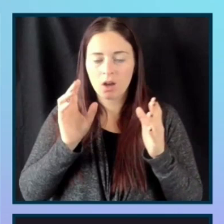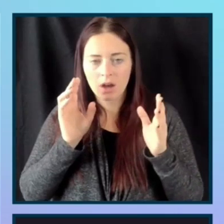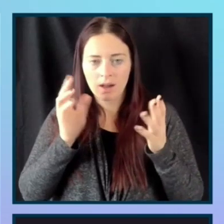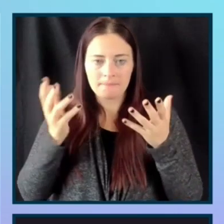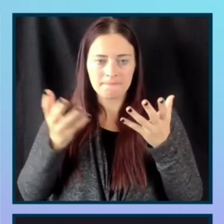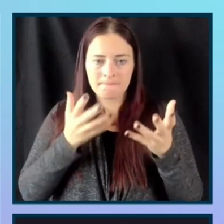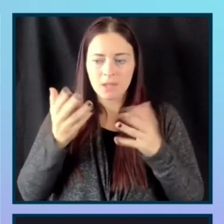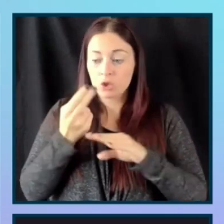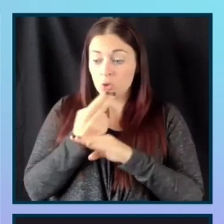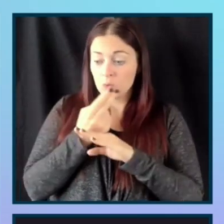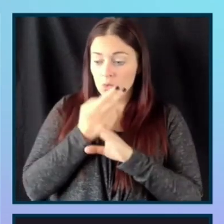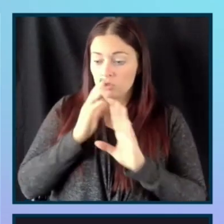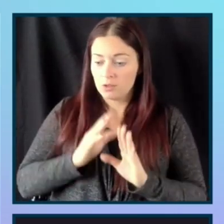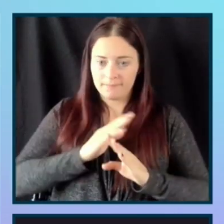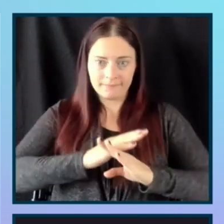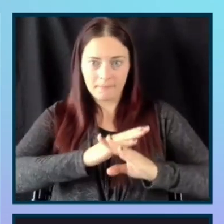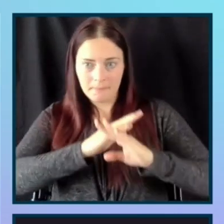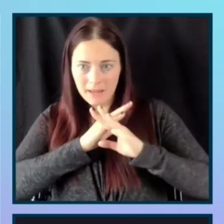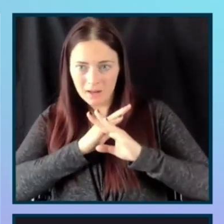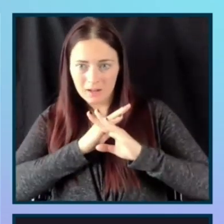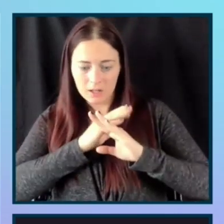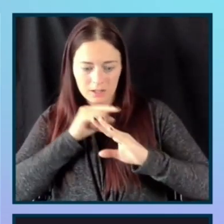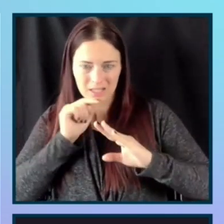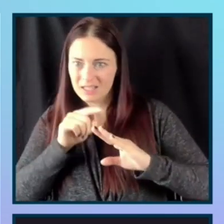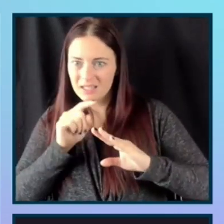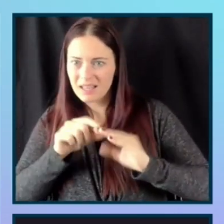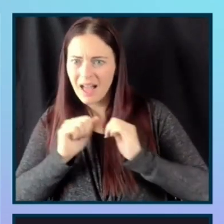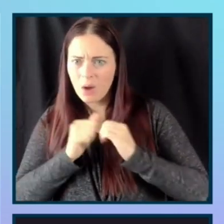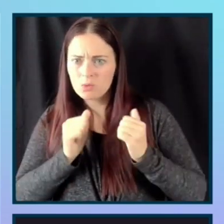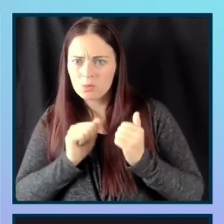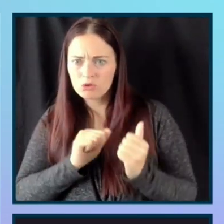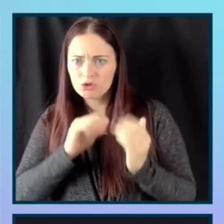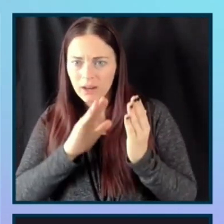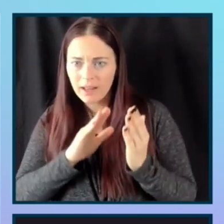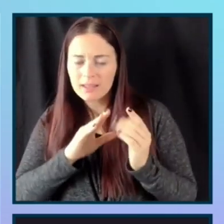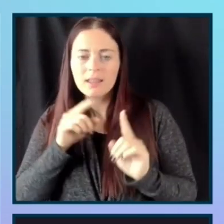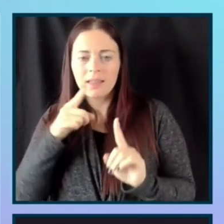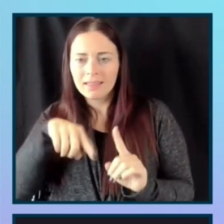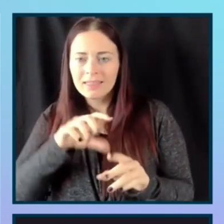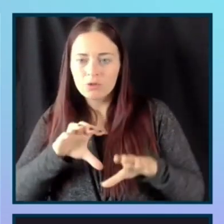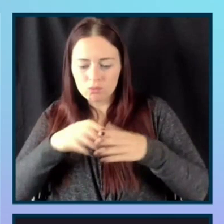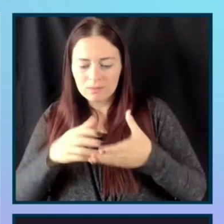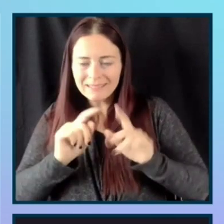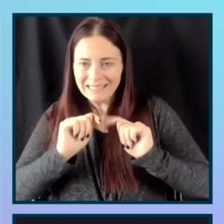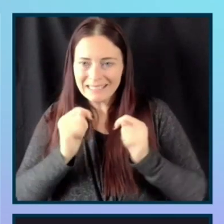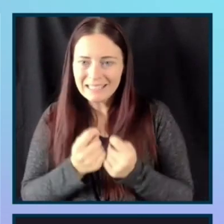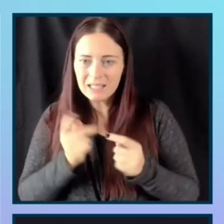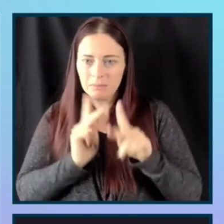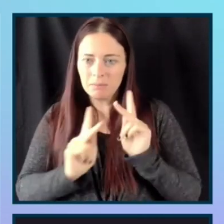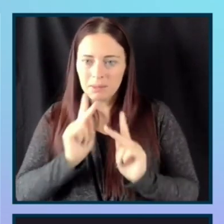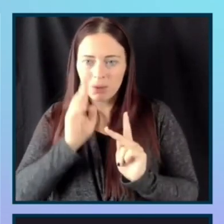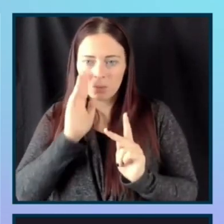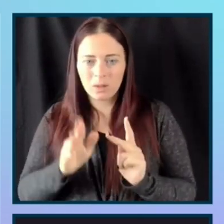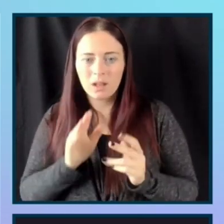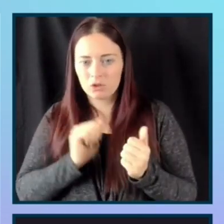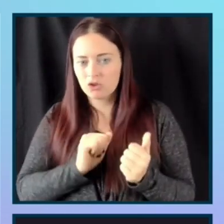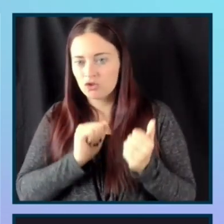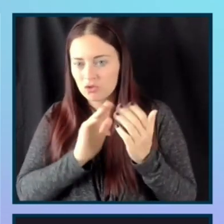as opposed to whether it's a technical bug or a design bug or UX issue or a content issue. Instead, address them with the social model.